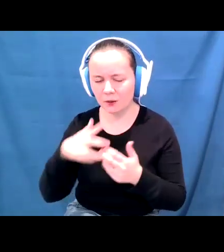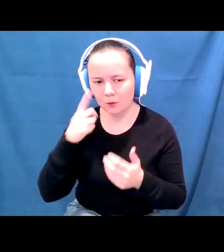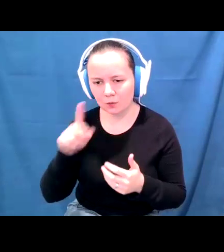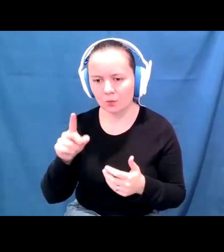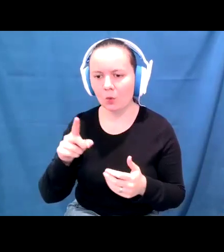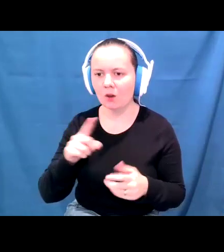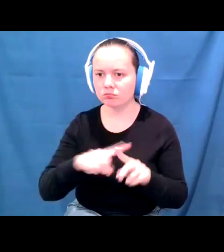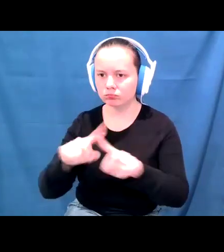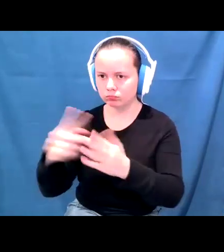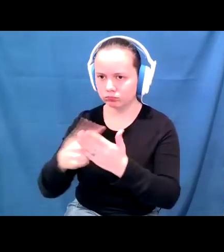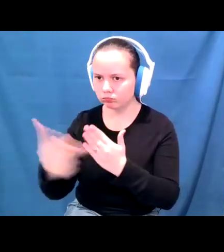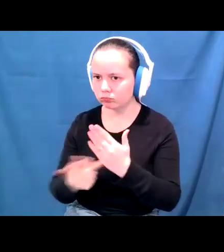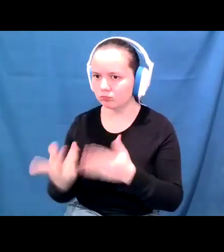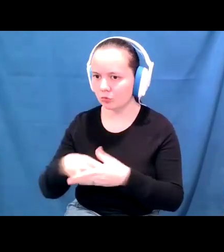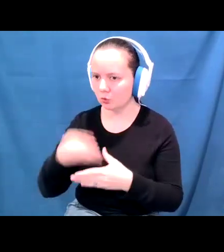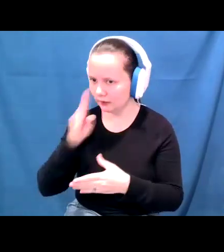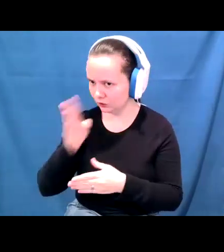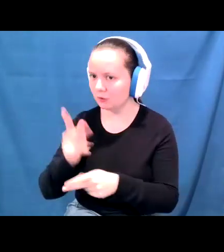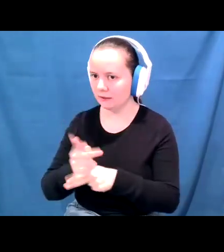and that includes direct care, specifically.